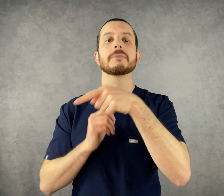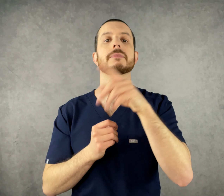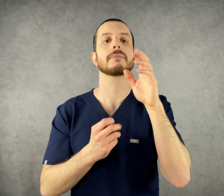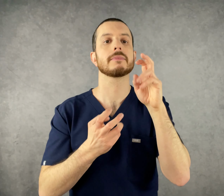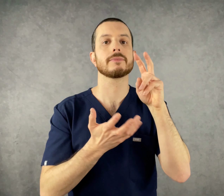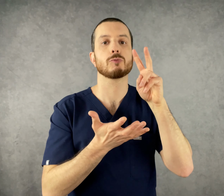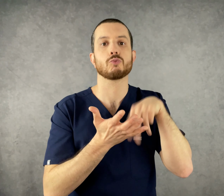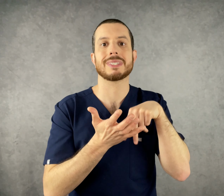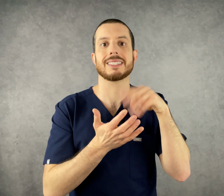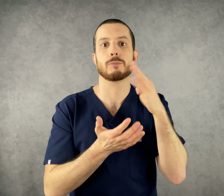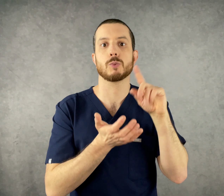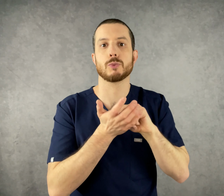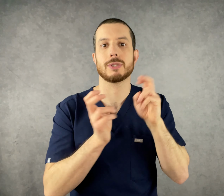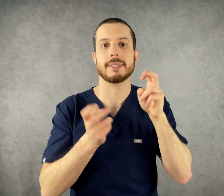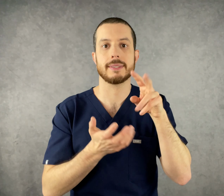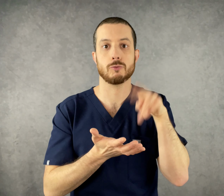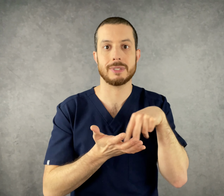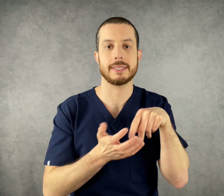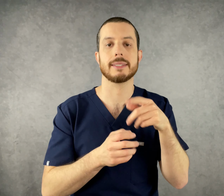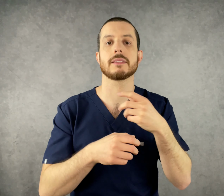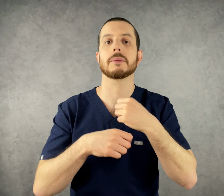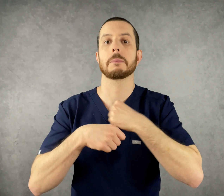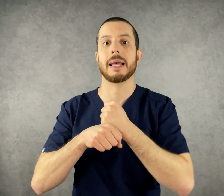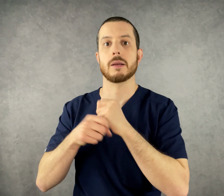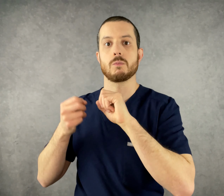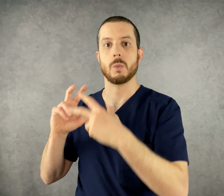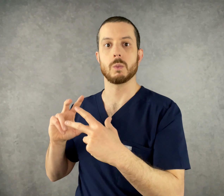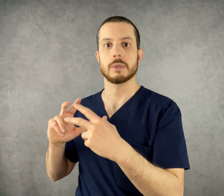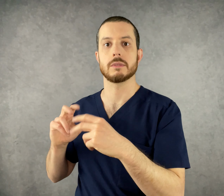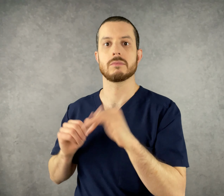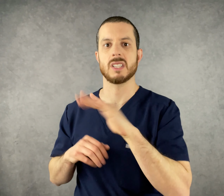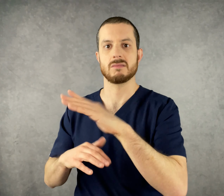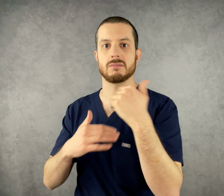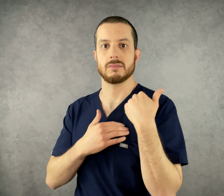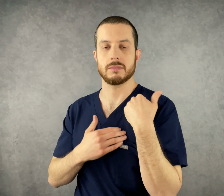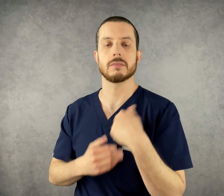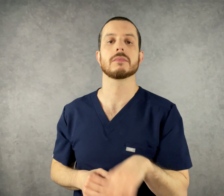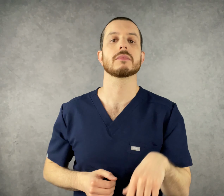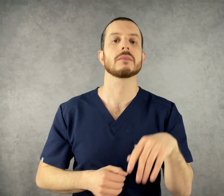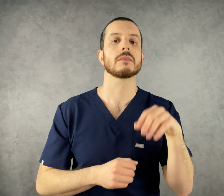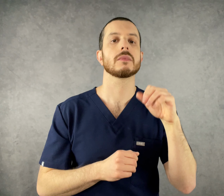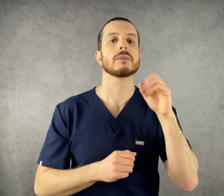it will be read like a blueprint and then the protein will be produced. That's it's job.